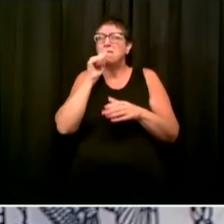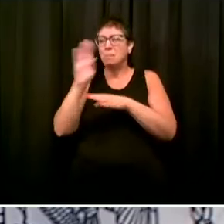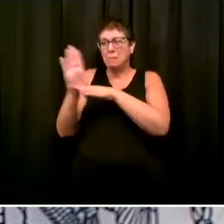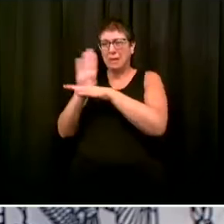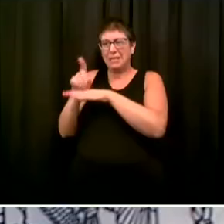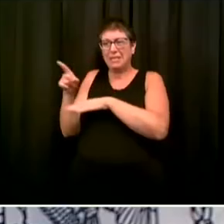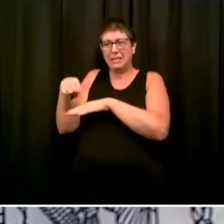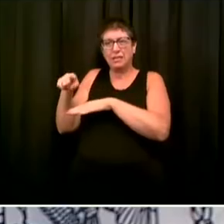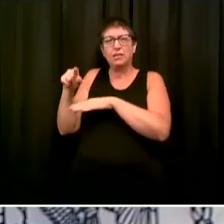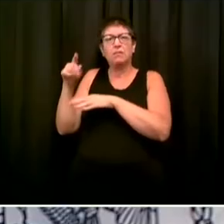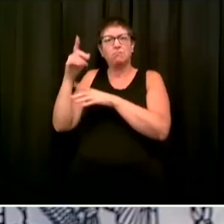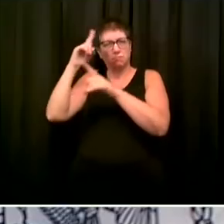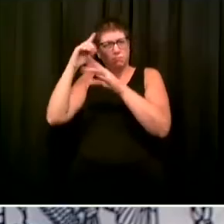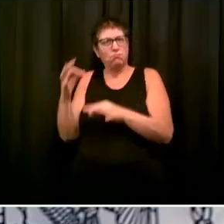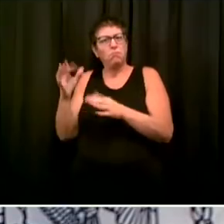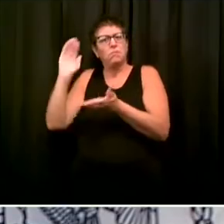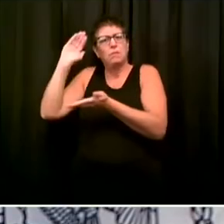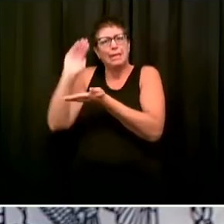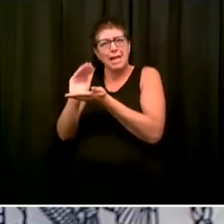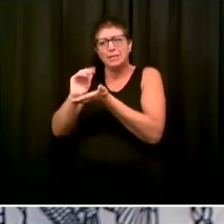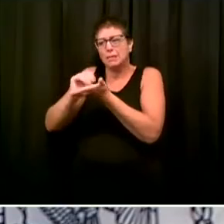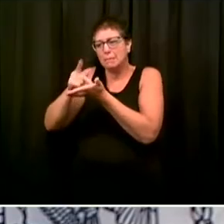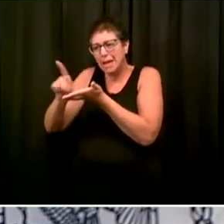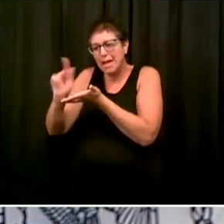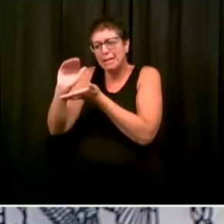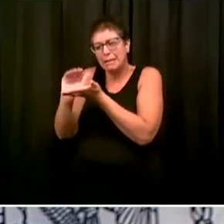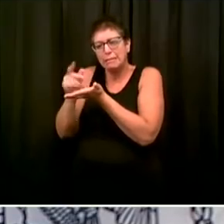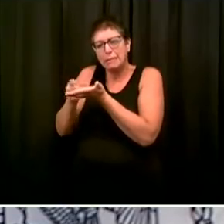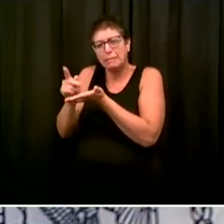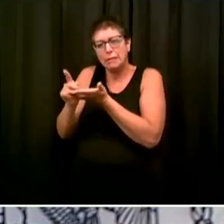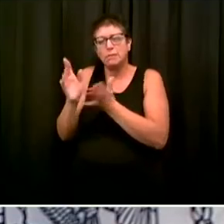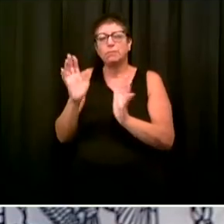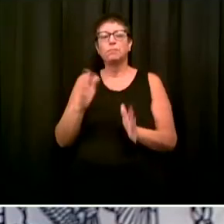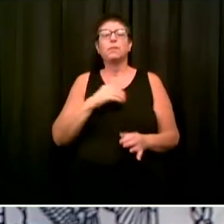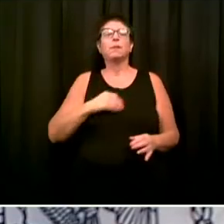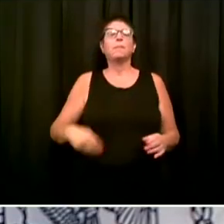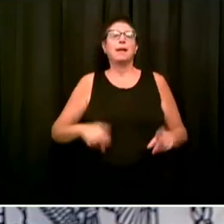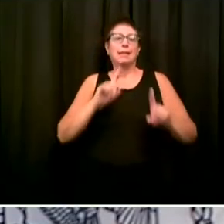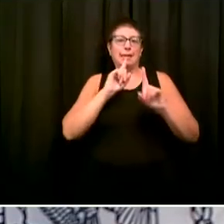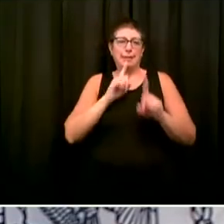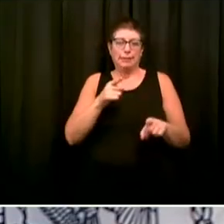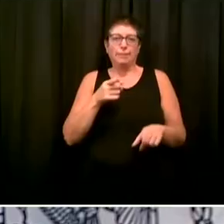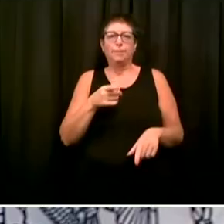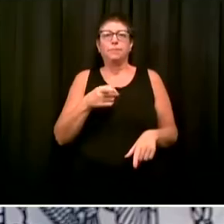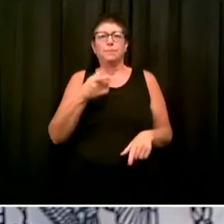GOING FORWARD WITH TSHEE